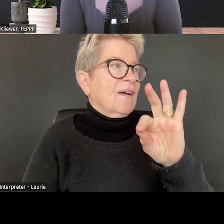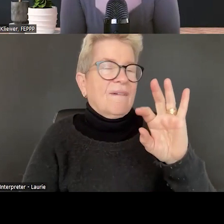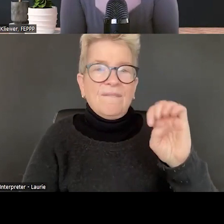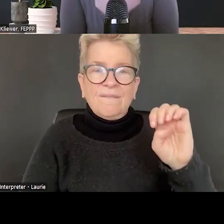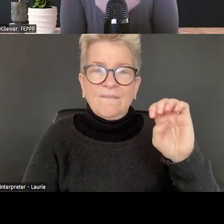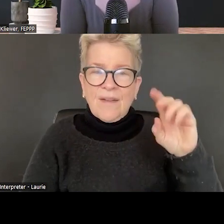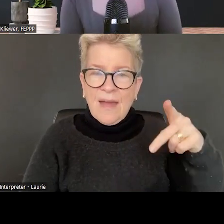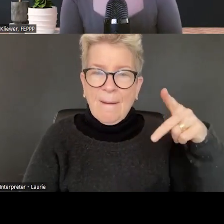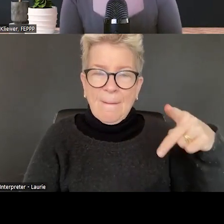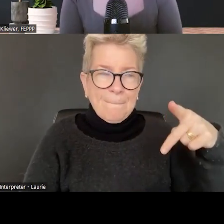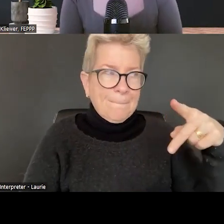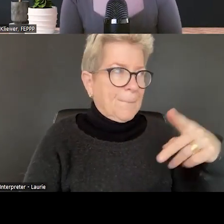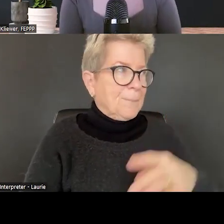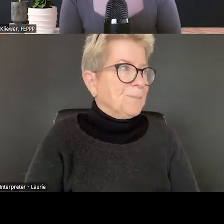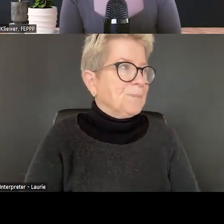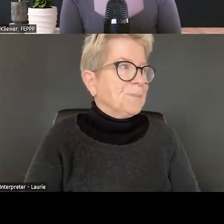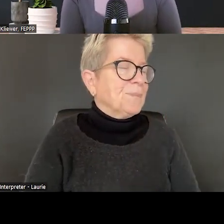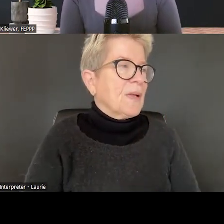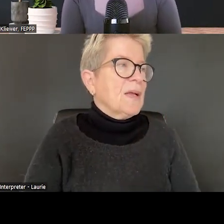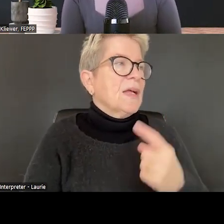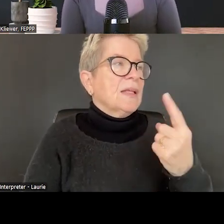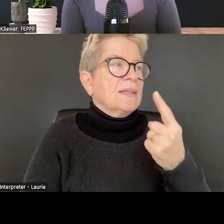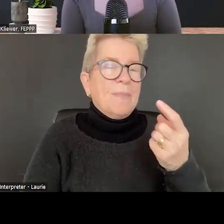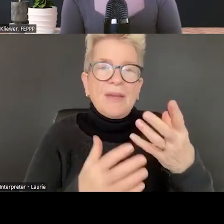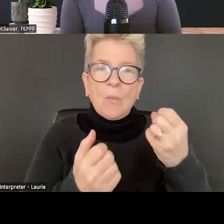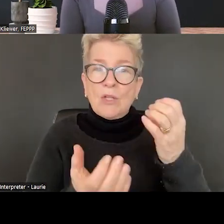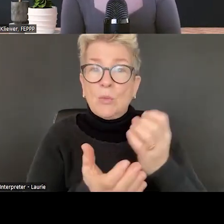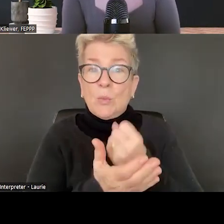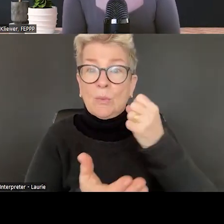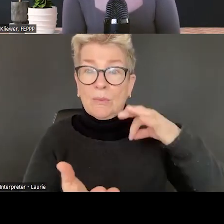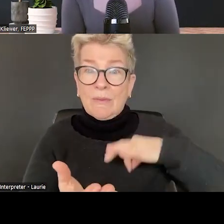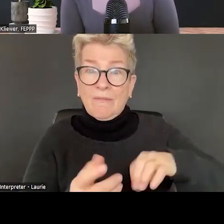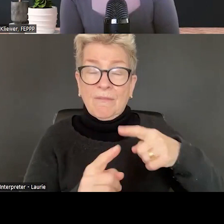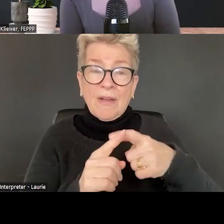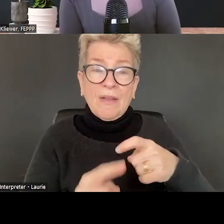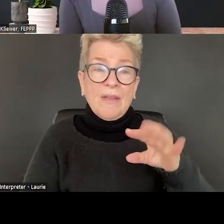the major things I would love for you to take away from this webinar is that FEPPP is here,